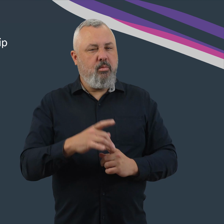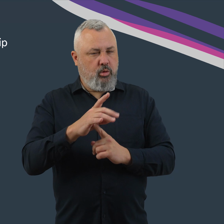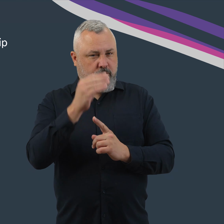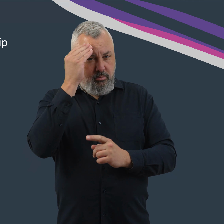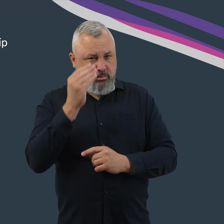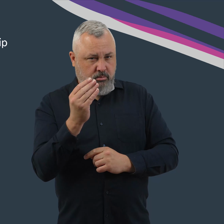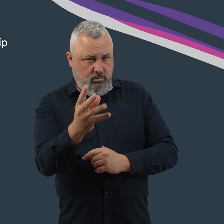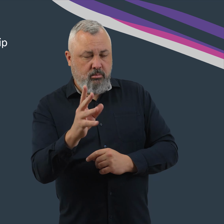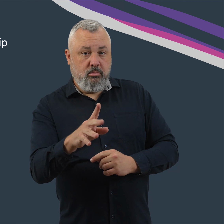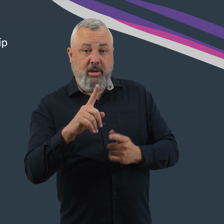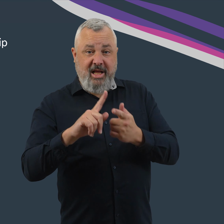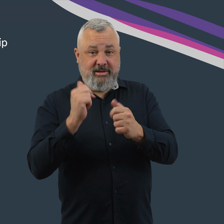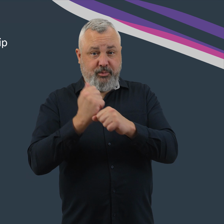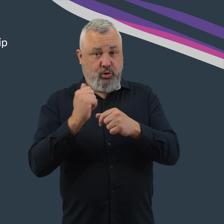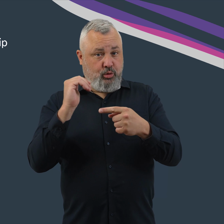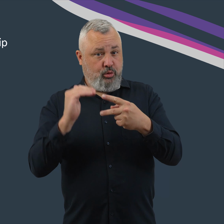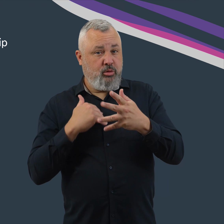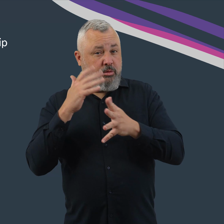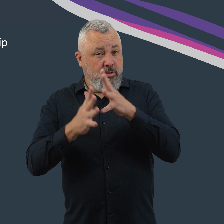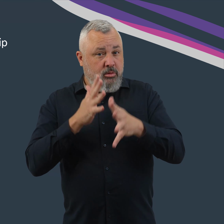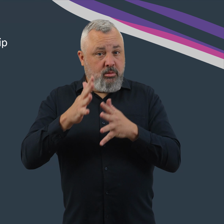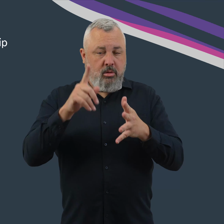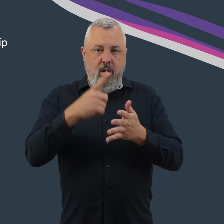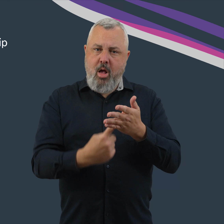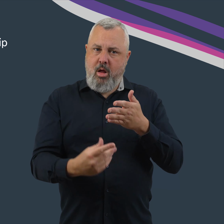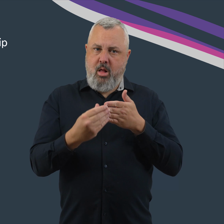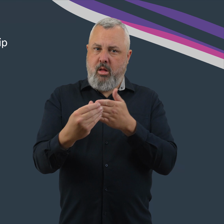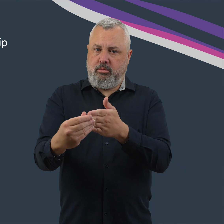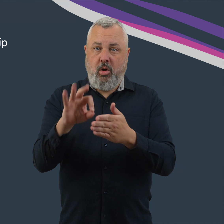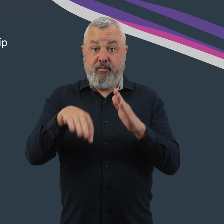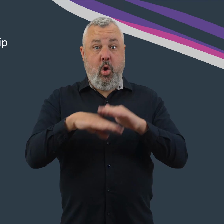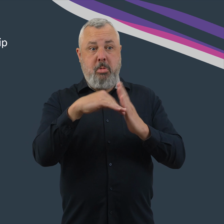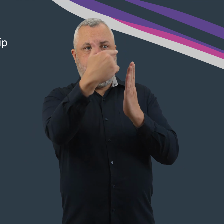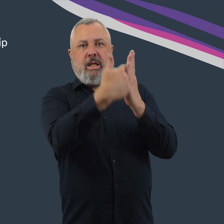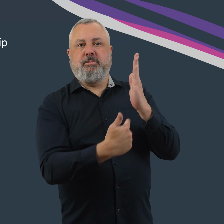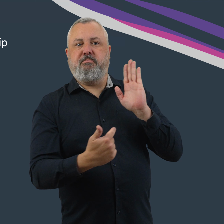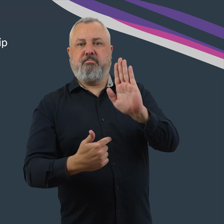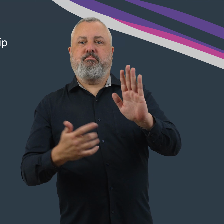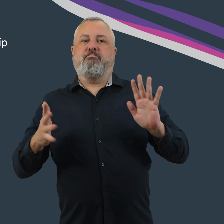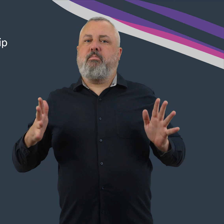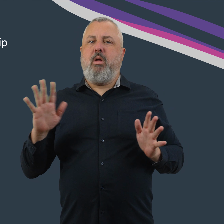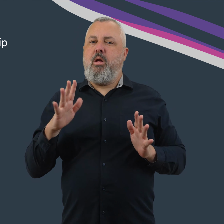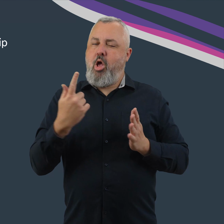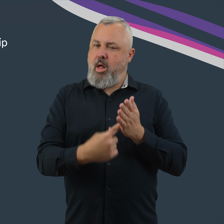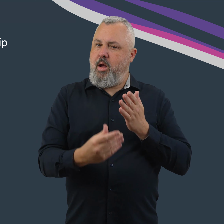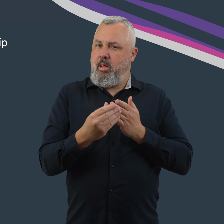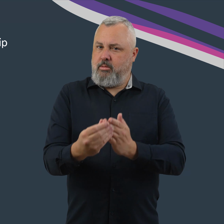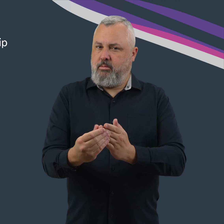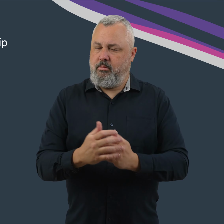Note: The examples above are intended as a guide only. They are not a complete list.